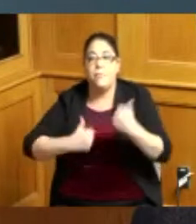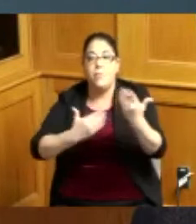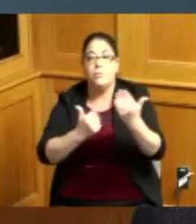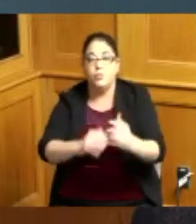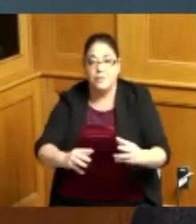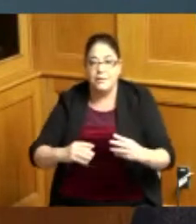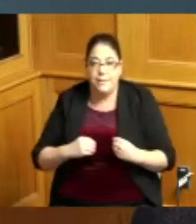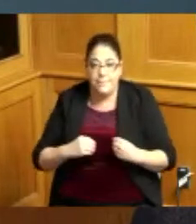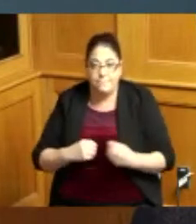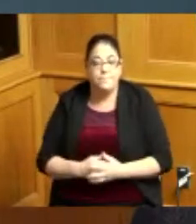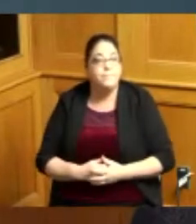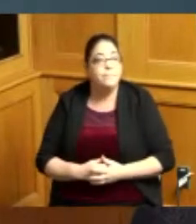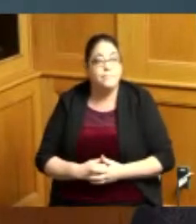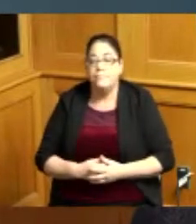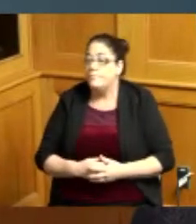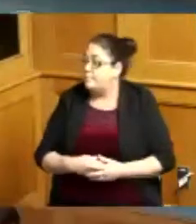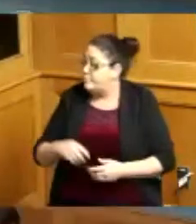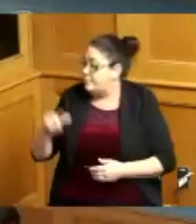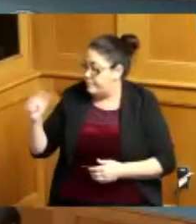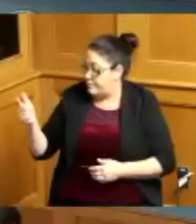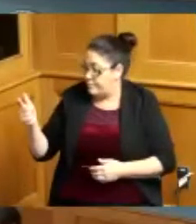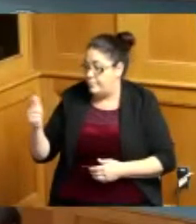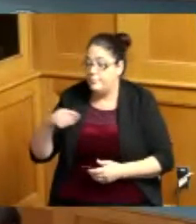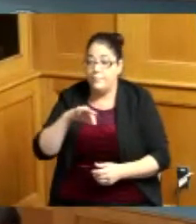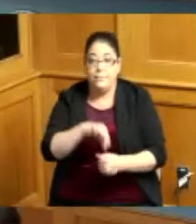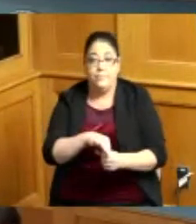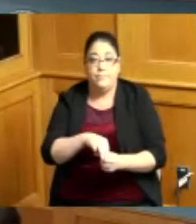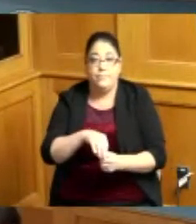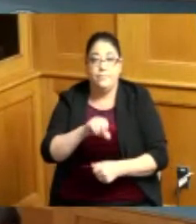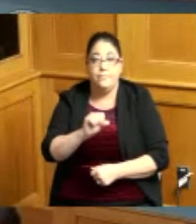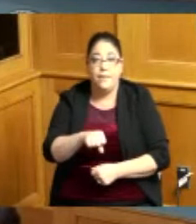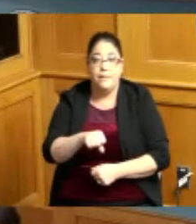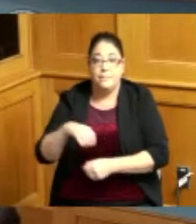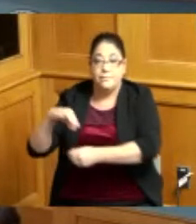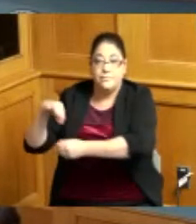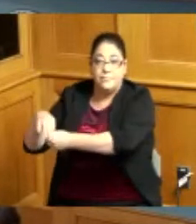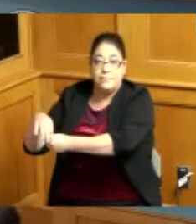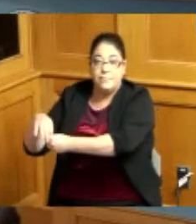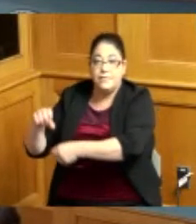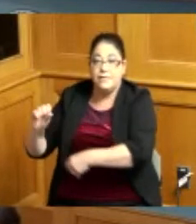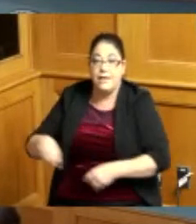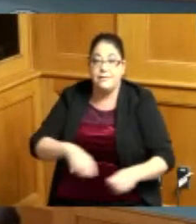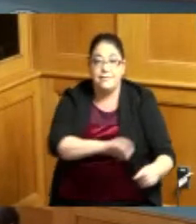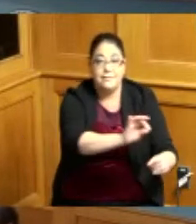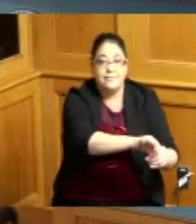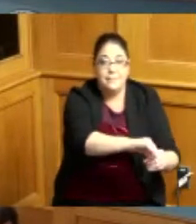23. second Commissioner Summerow Dumas yes Commissioner Reece yes Commissioner Driehaus yes